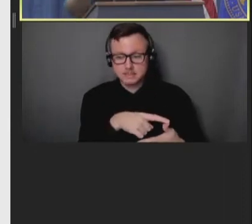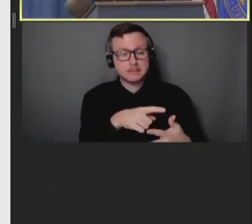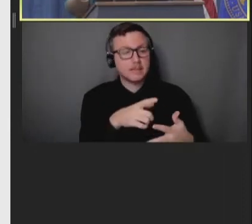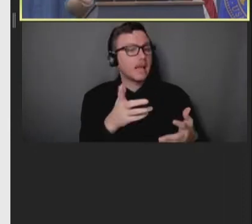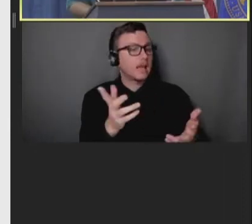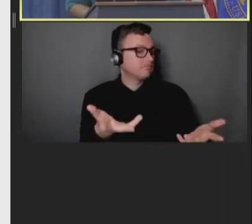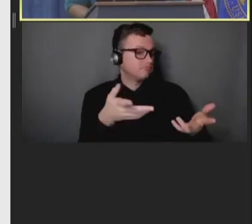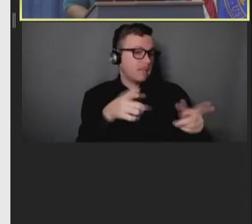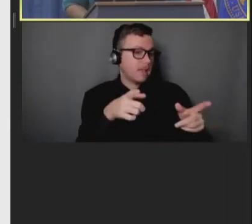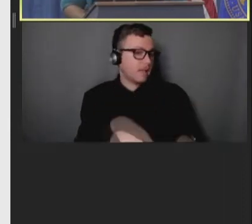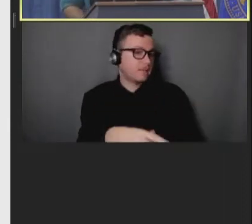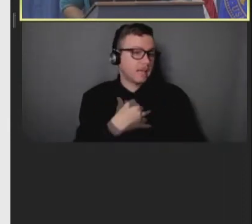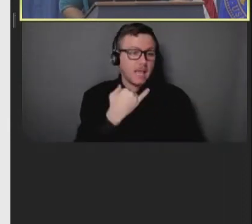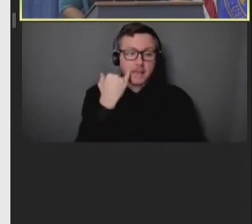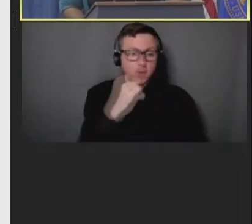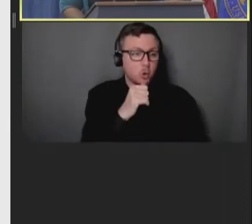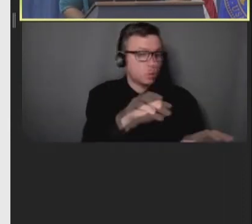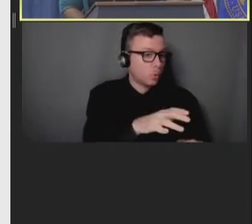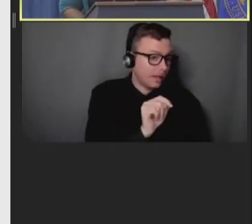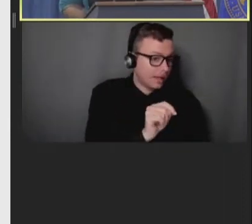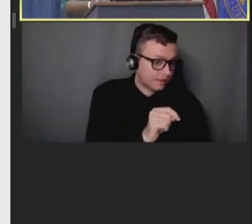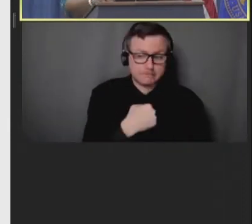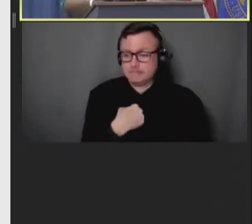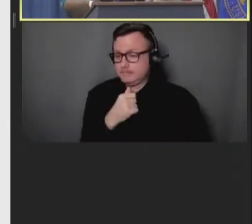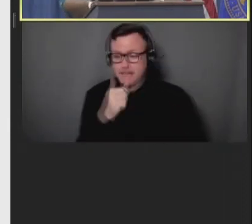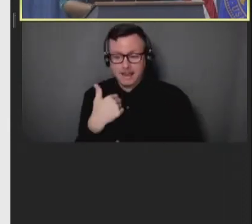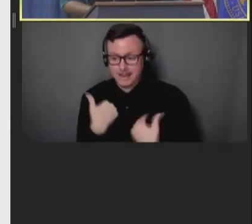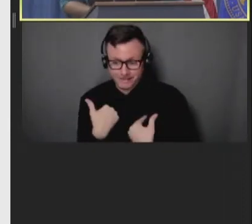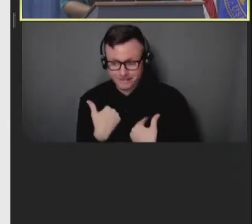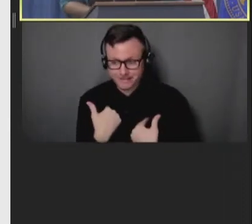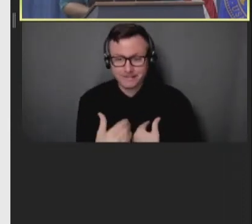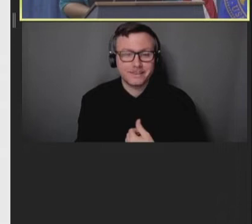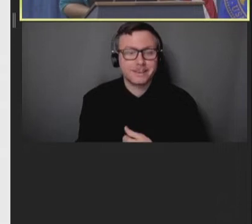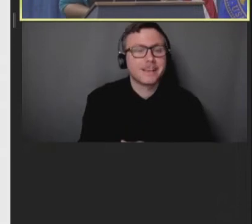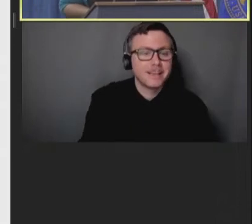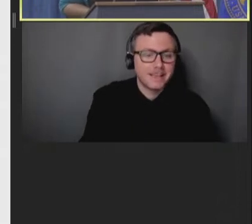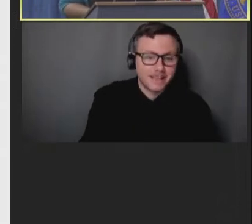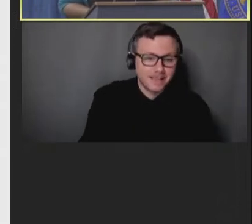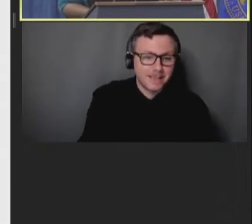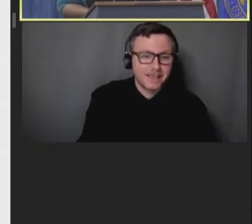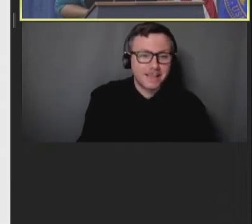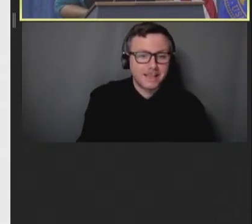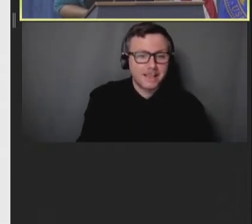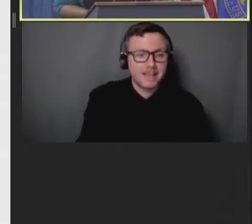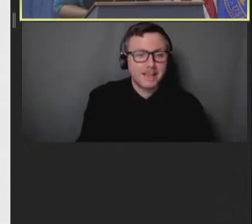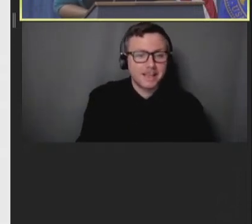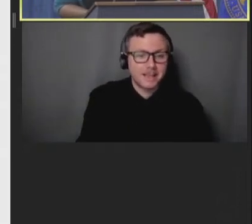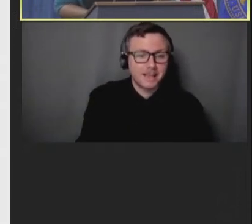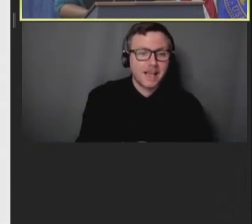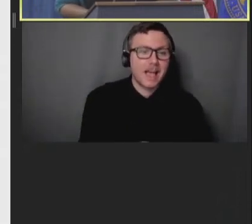then if they don't do it, then I don't have them. So, I have talkers, which I prefer --